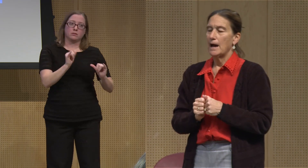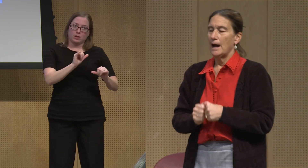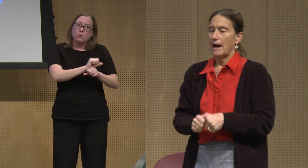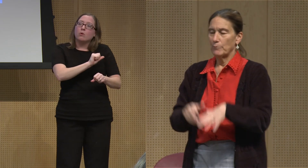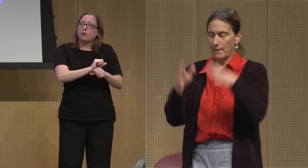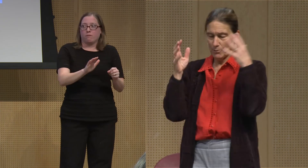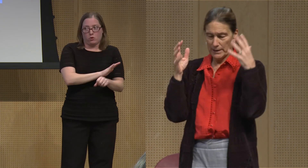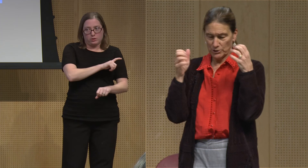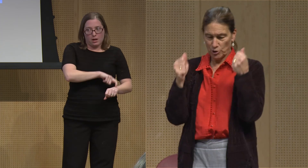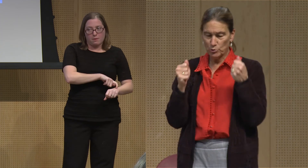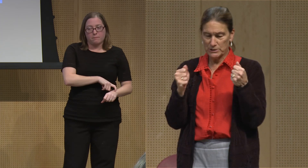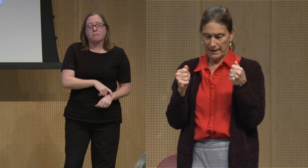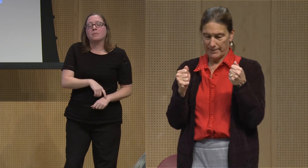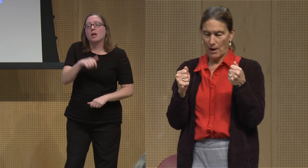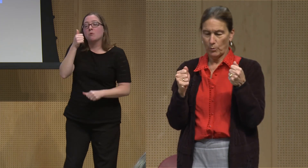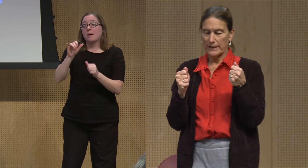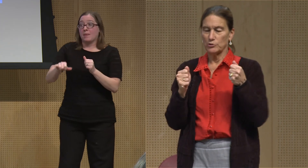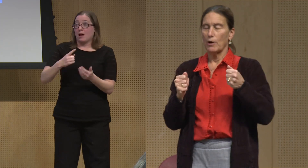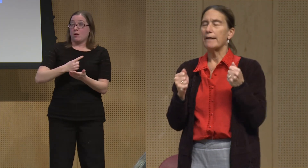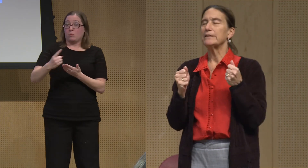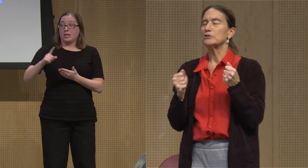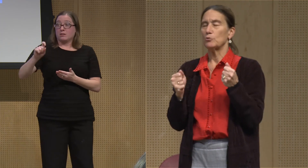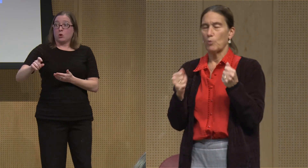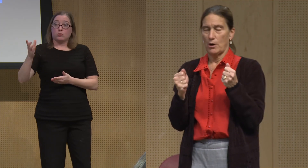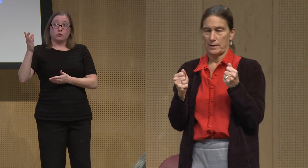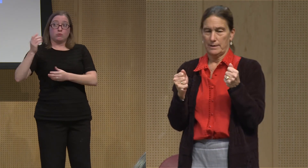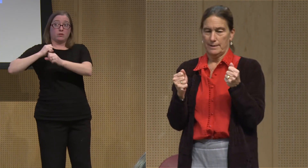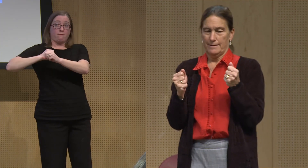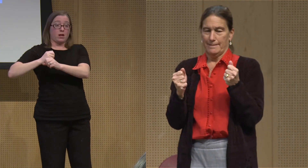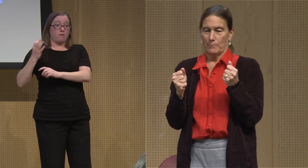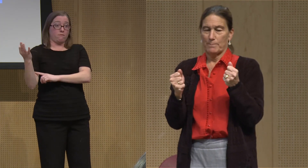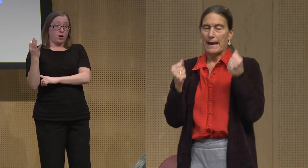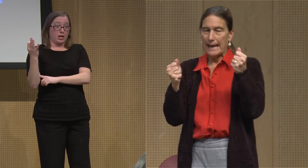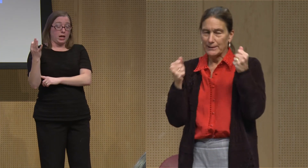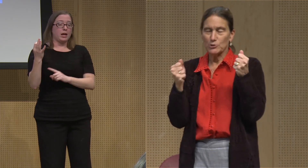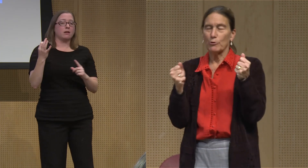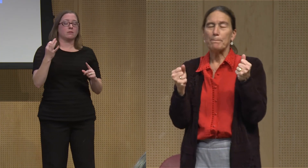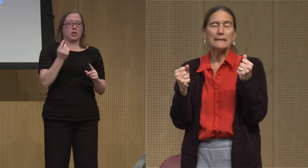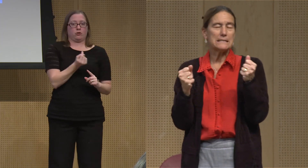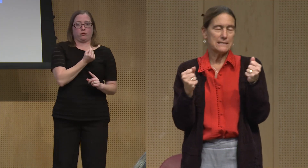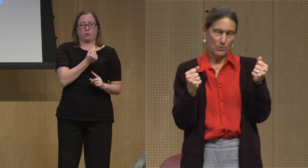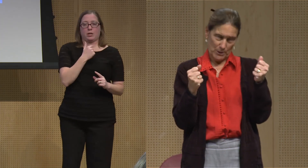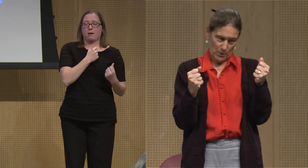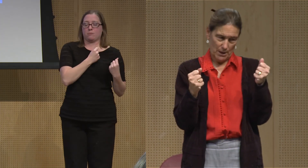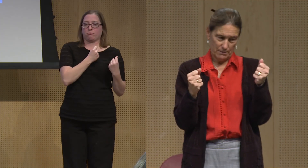I REMEMBER ON A TUESDAY OF THAT WEEK DRIVING TO WORK WITH MY HANDS GRIPPING THE STEERING WHEEL,